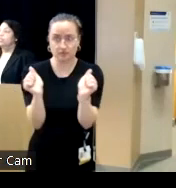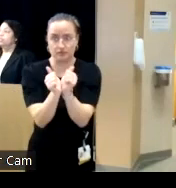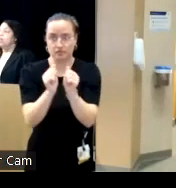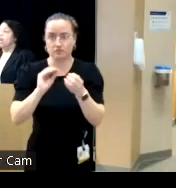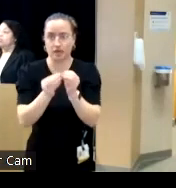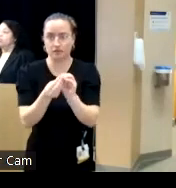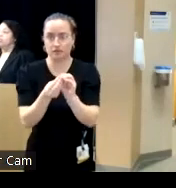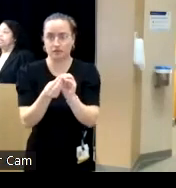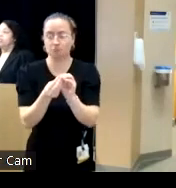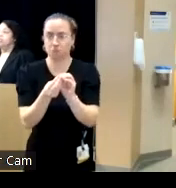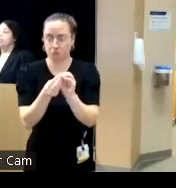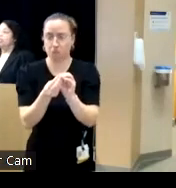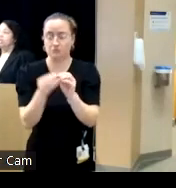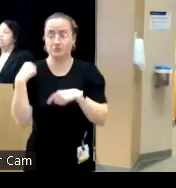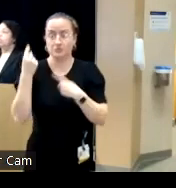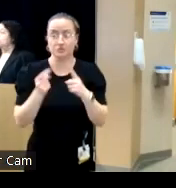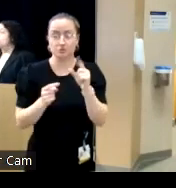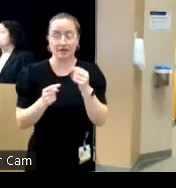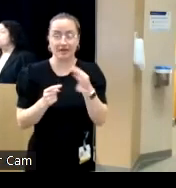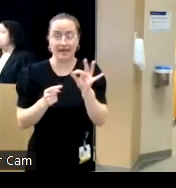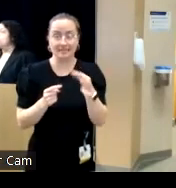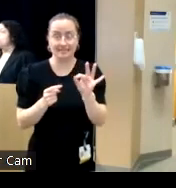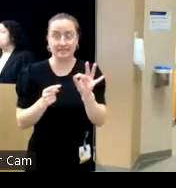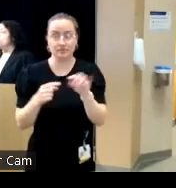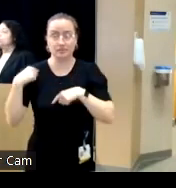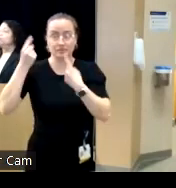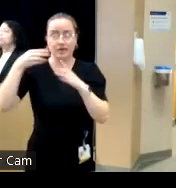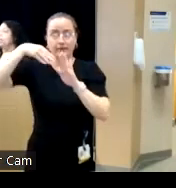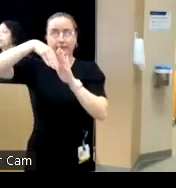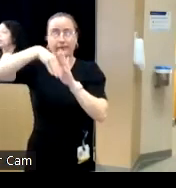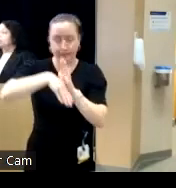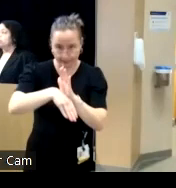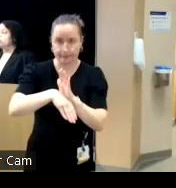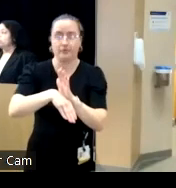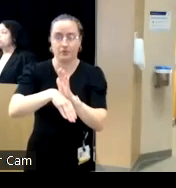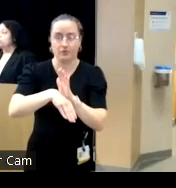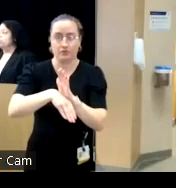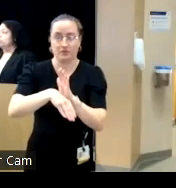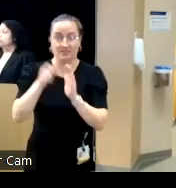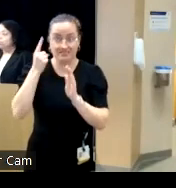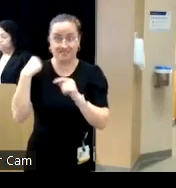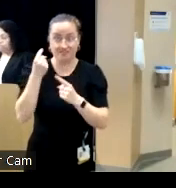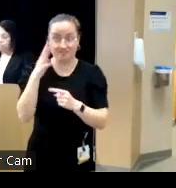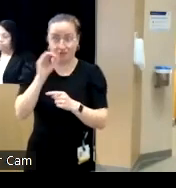which is as of 2019 has been at its lowest in four decades with the exception